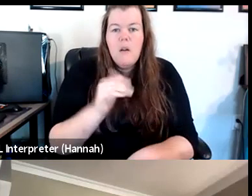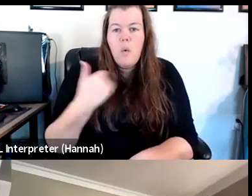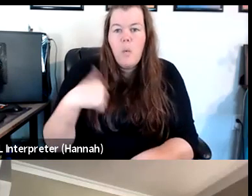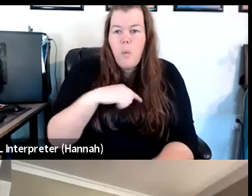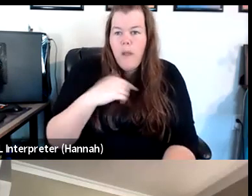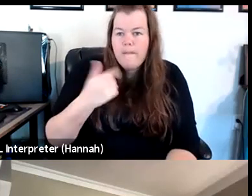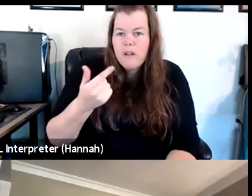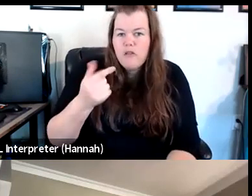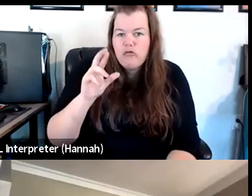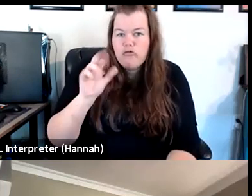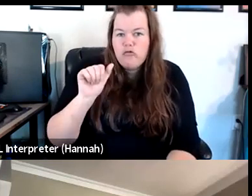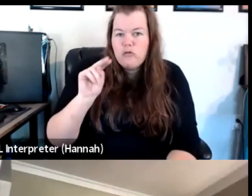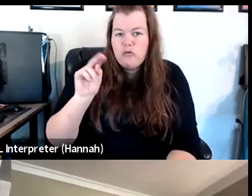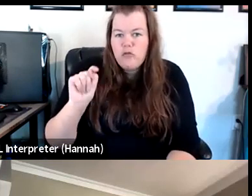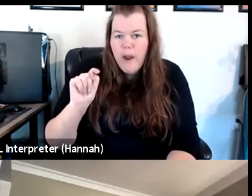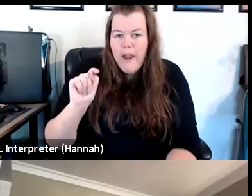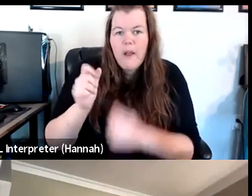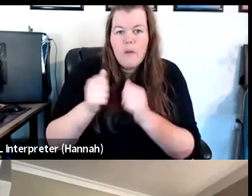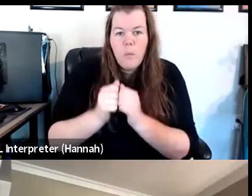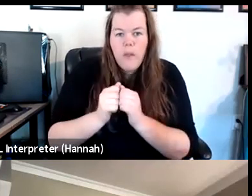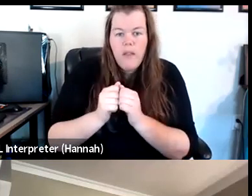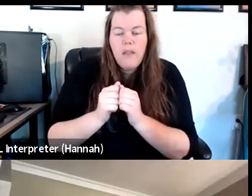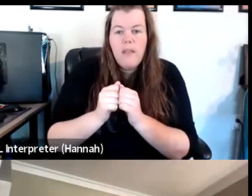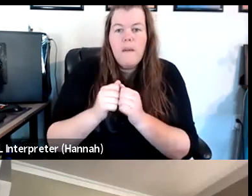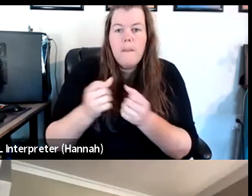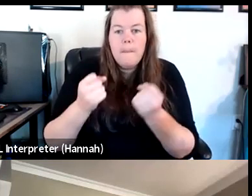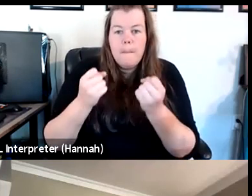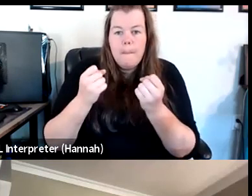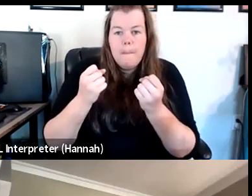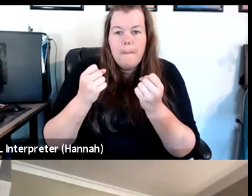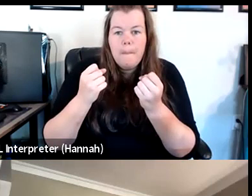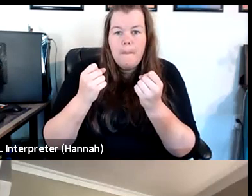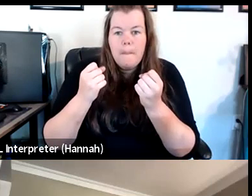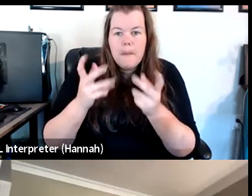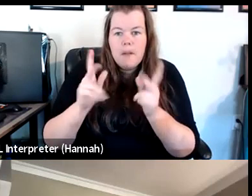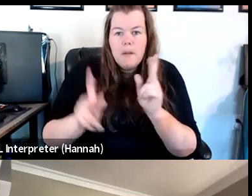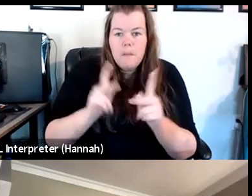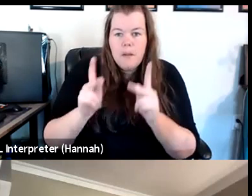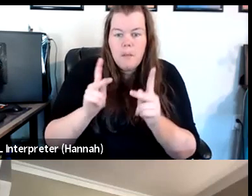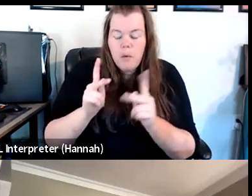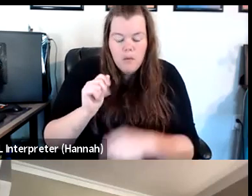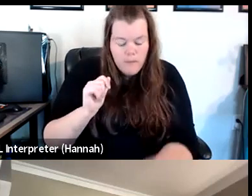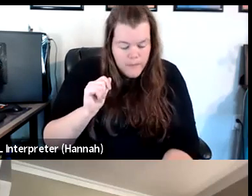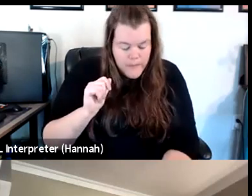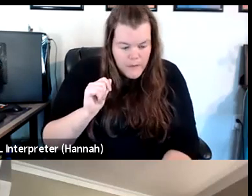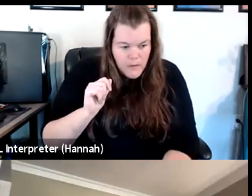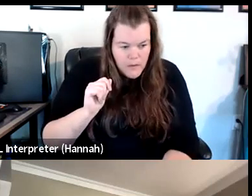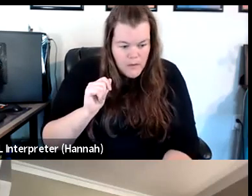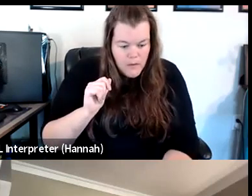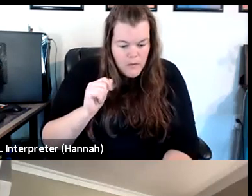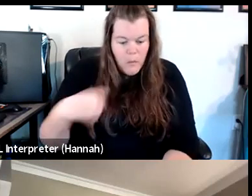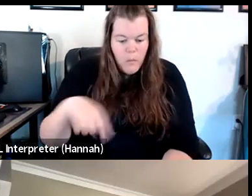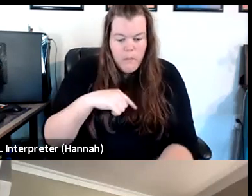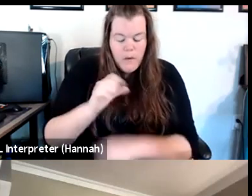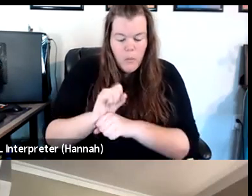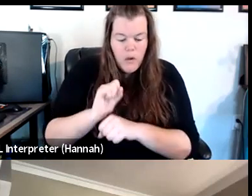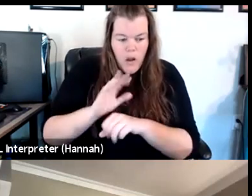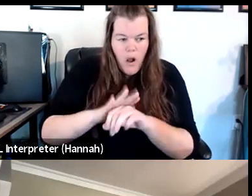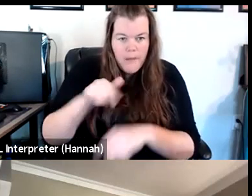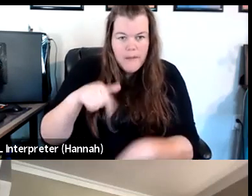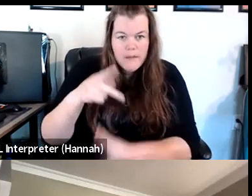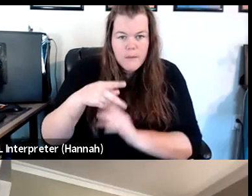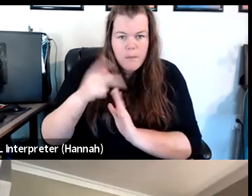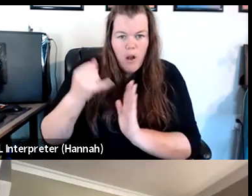um a bunch of people are involved in and we have been working on this project ever since October